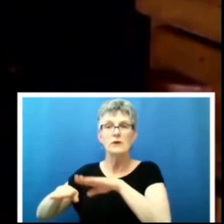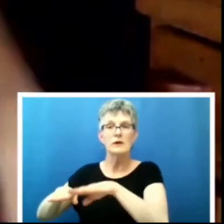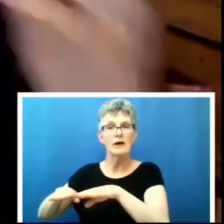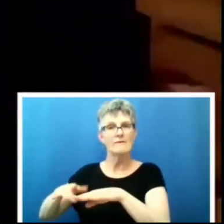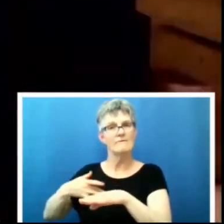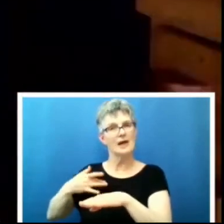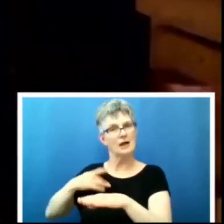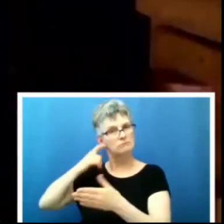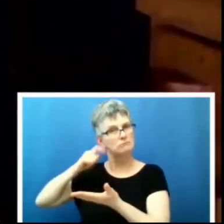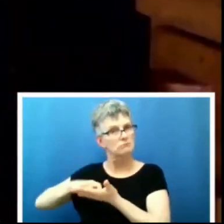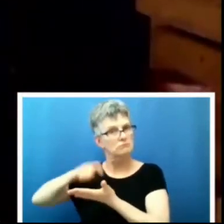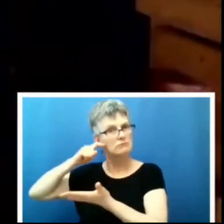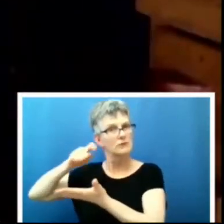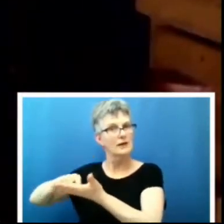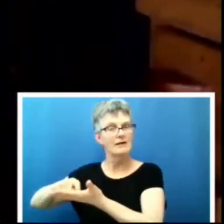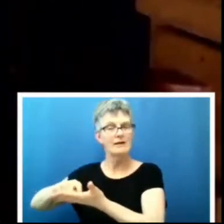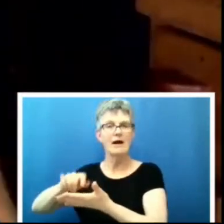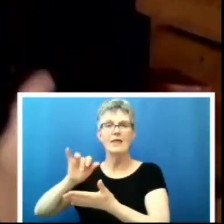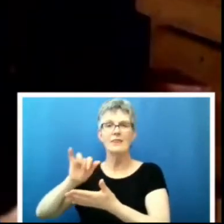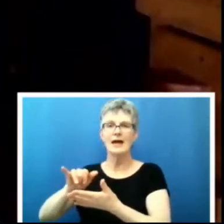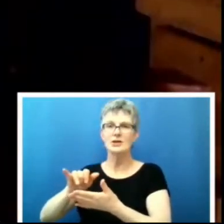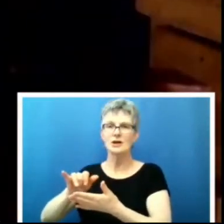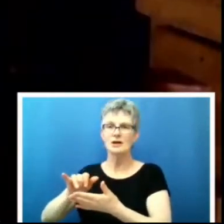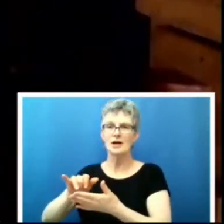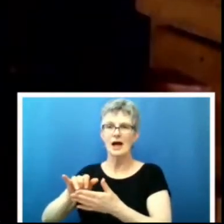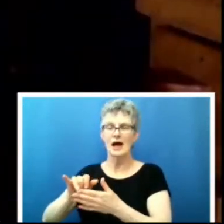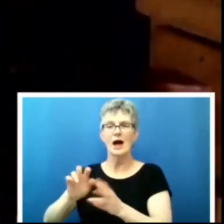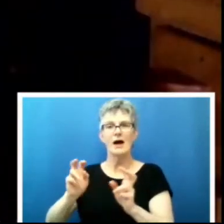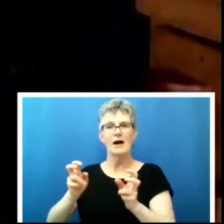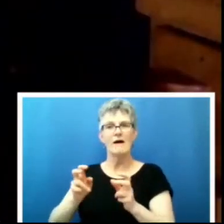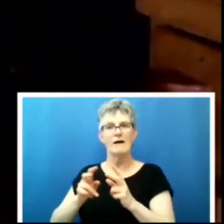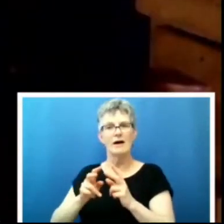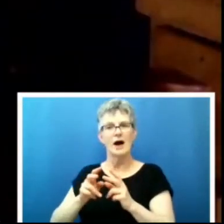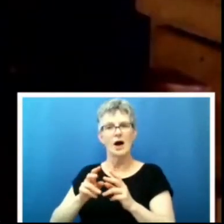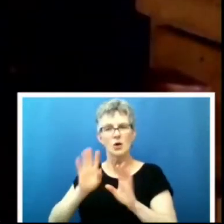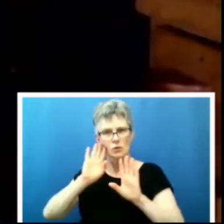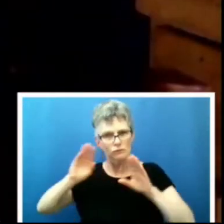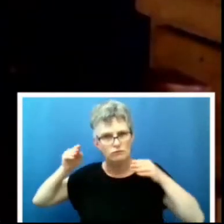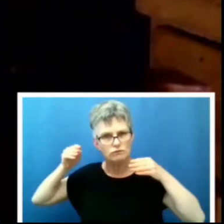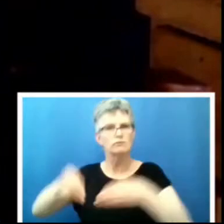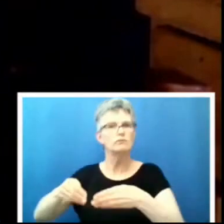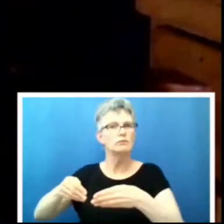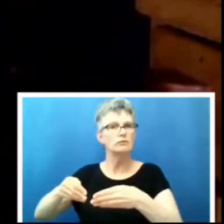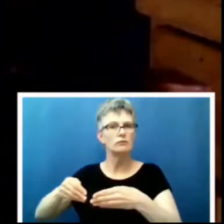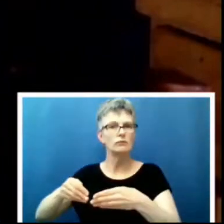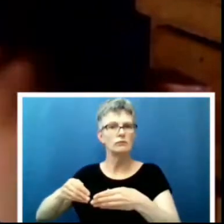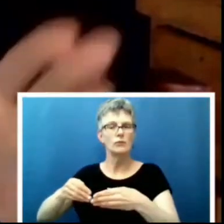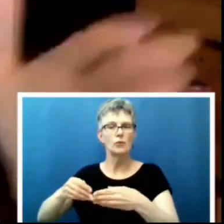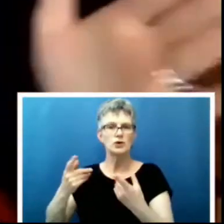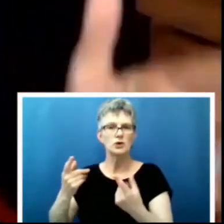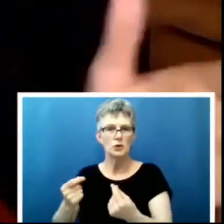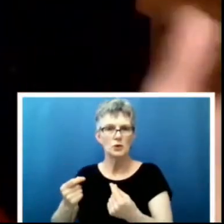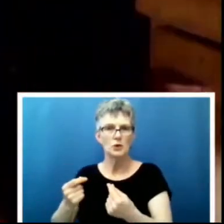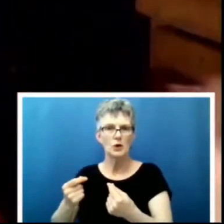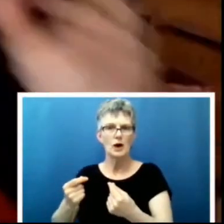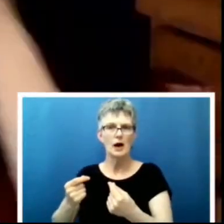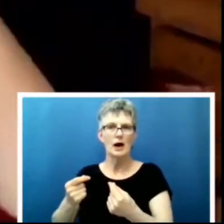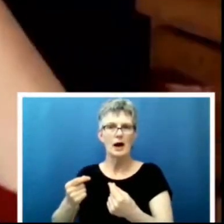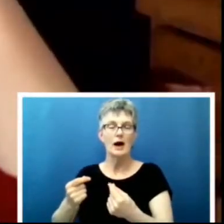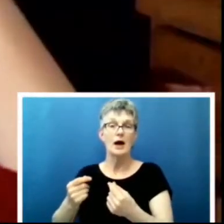So it might be hard to hold that conscious awareness and presence for like an hour. But you could experiment and see how long you can go.